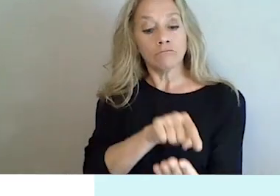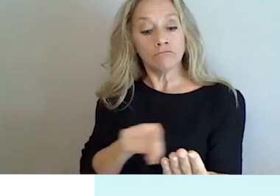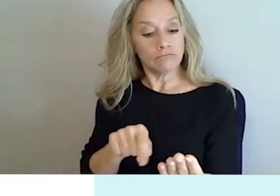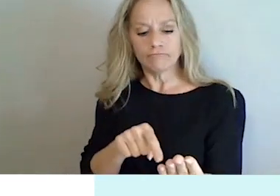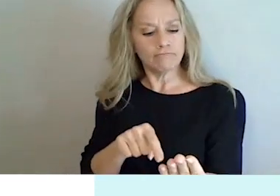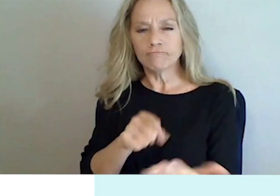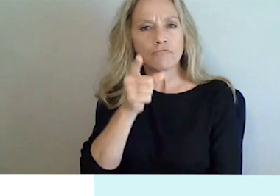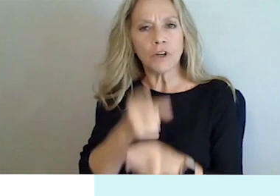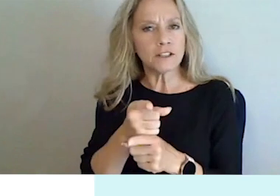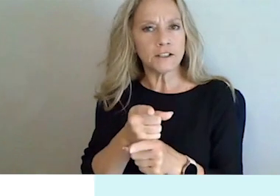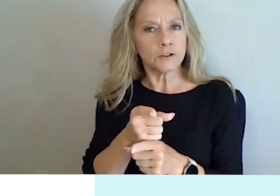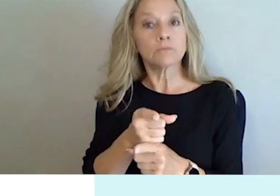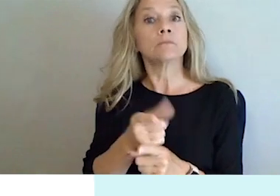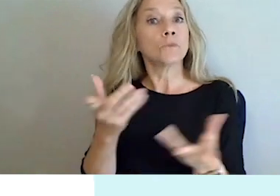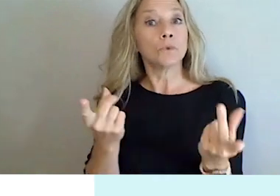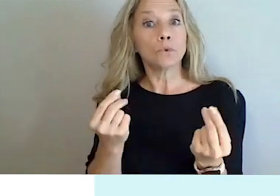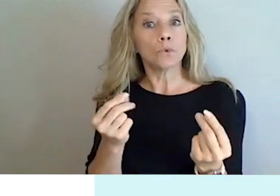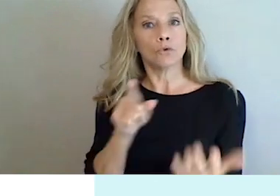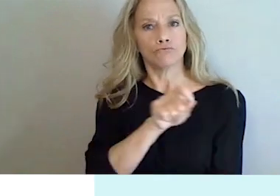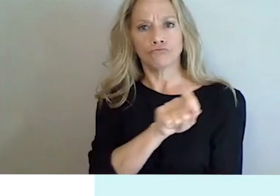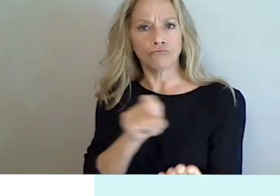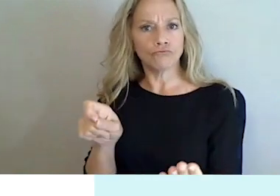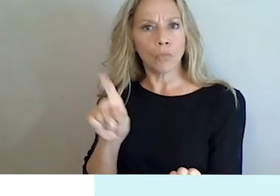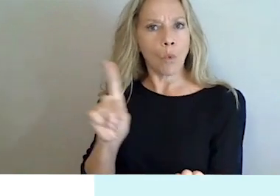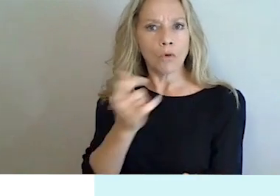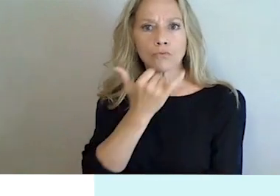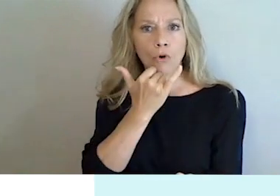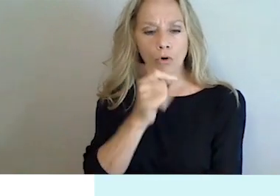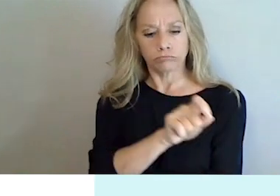Then, cross out or draw a line through the printed old information.